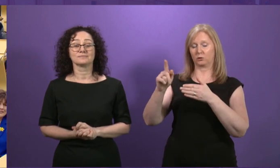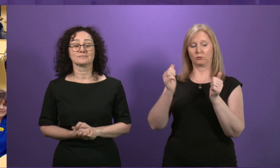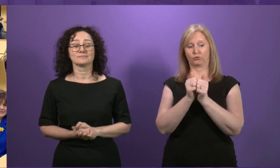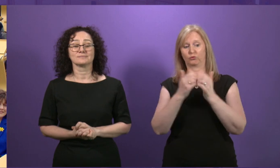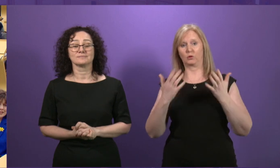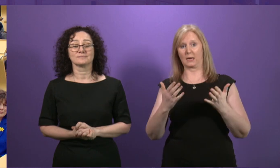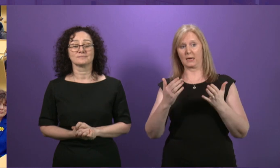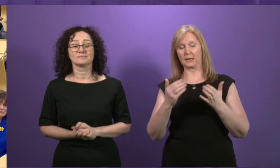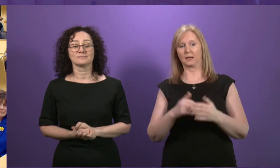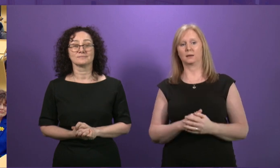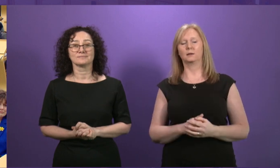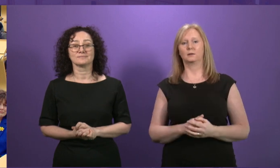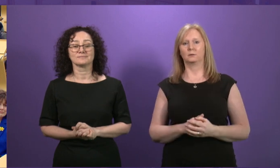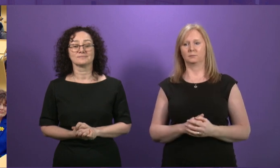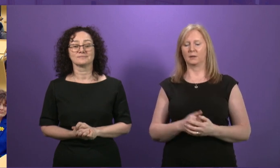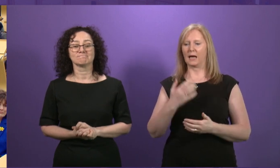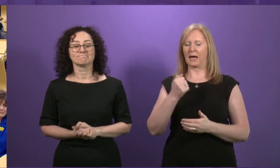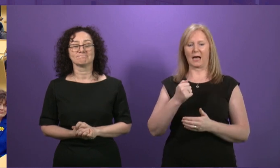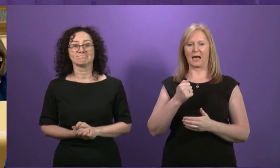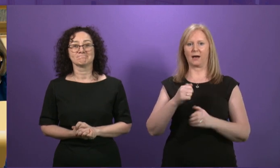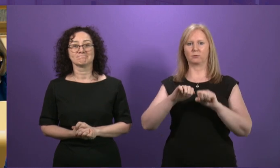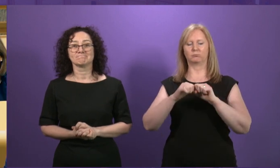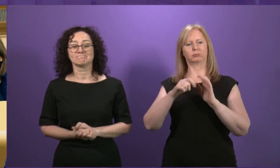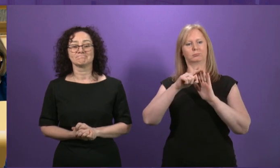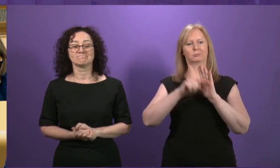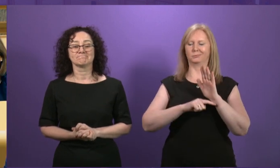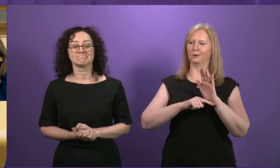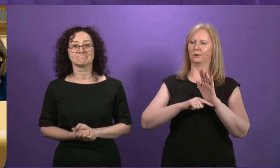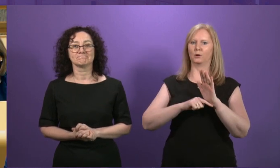plans to launch an illegal referendum within a matter of weeks.